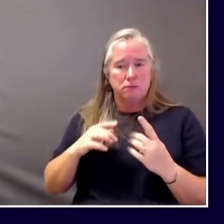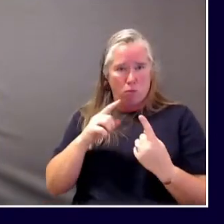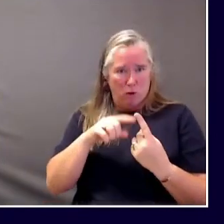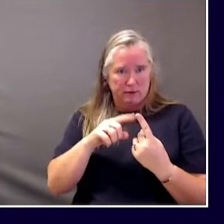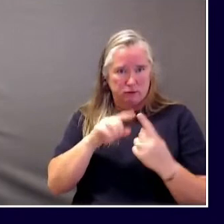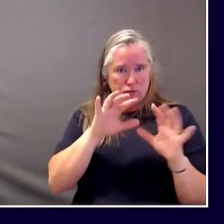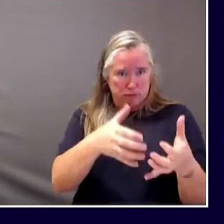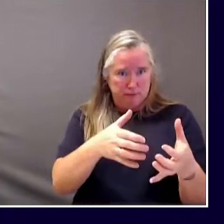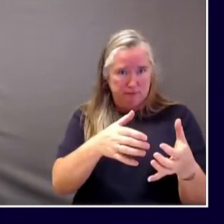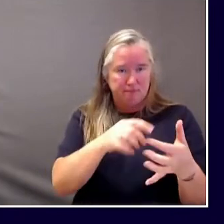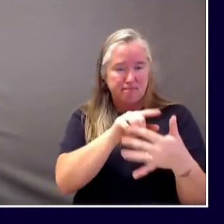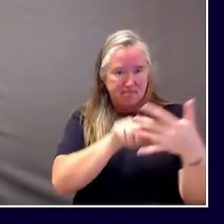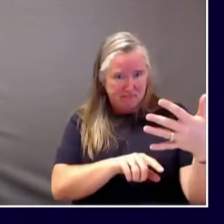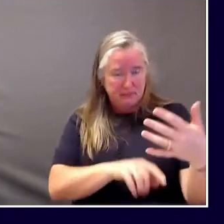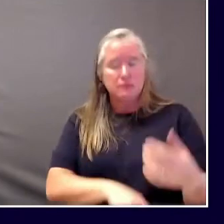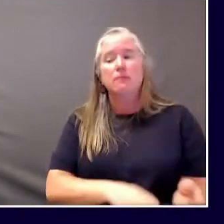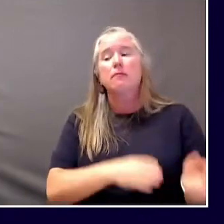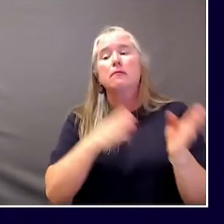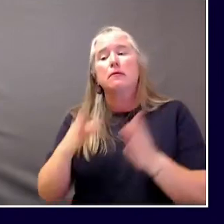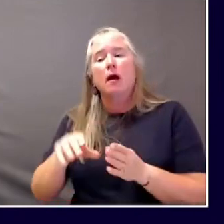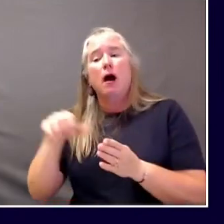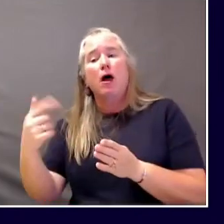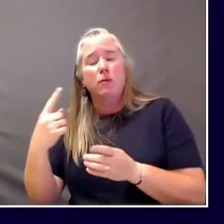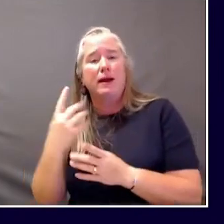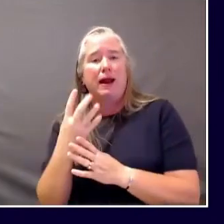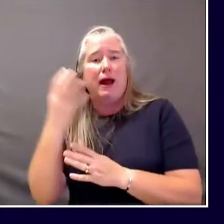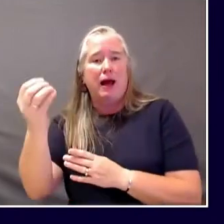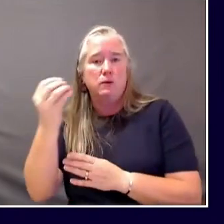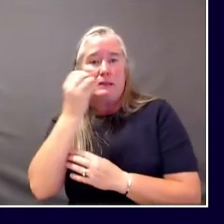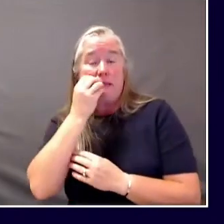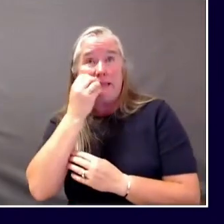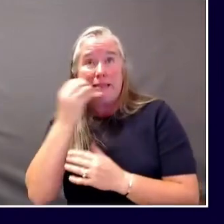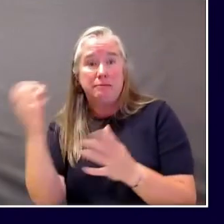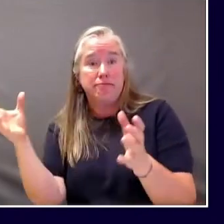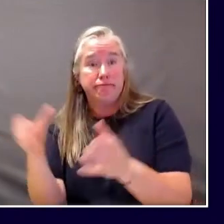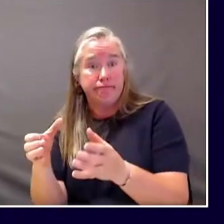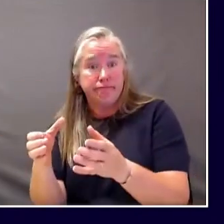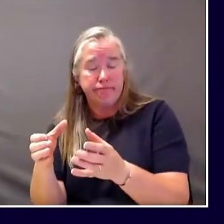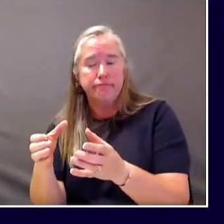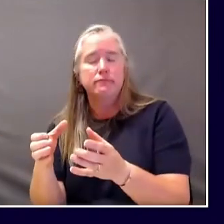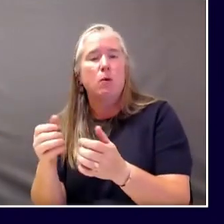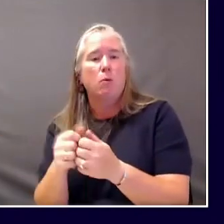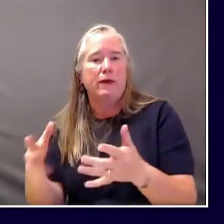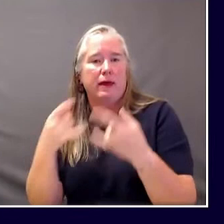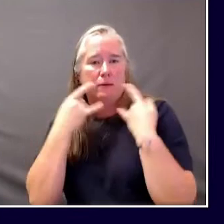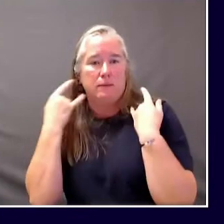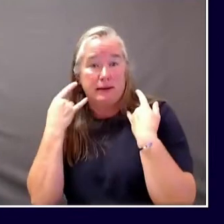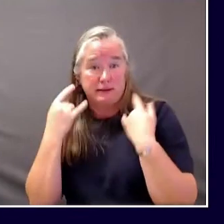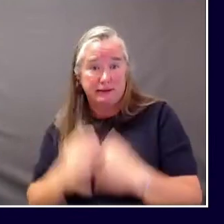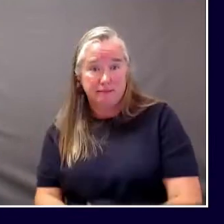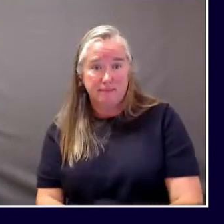the time which they may not have had masks on